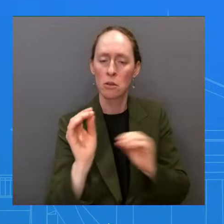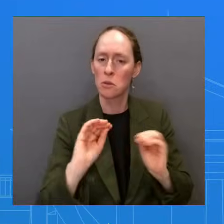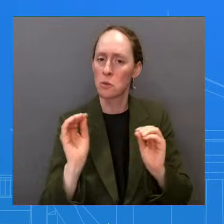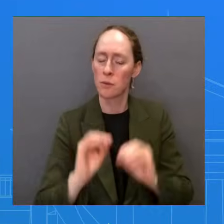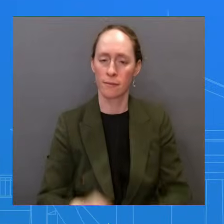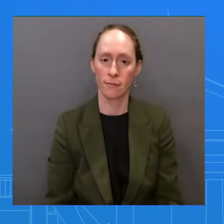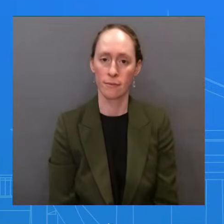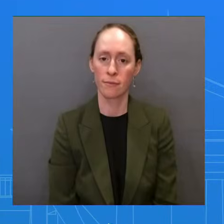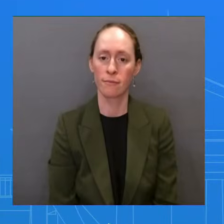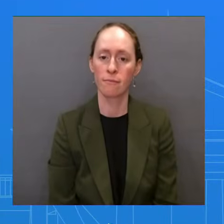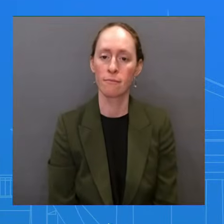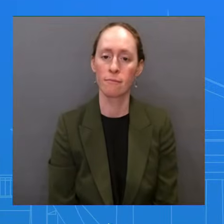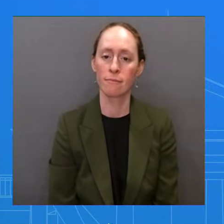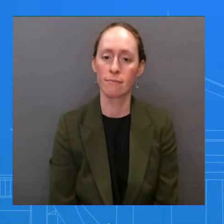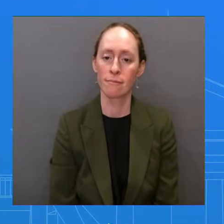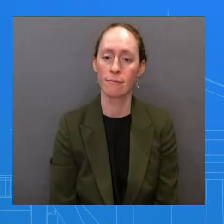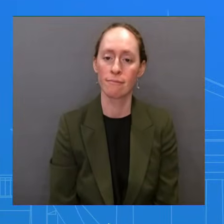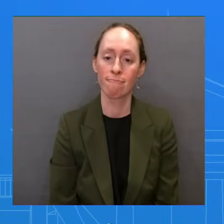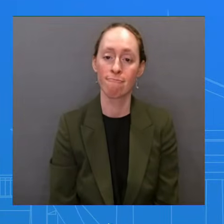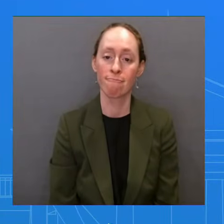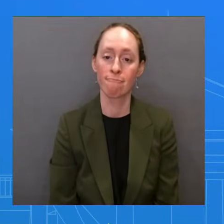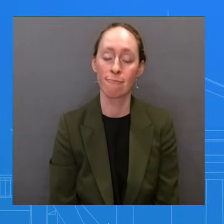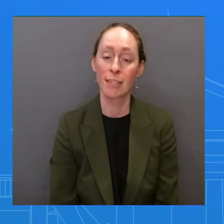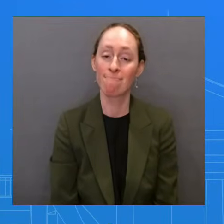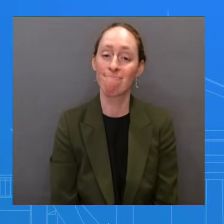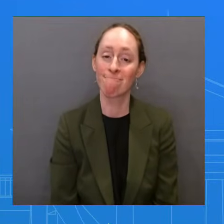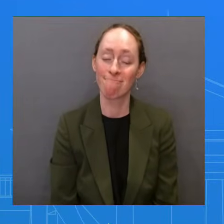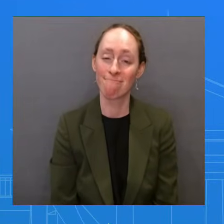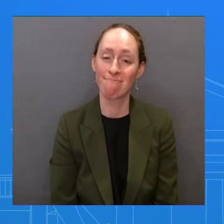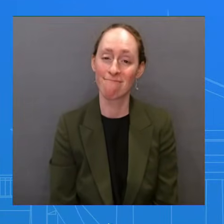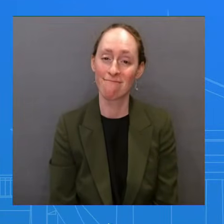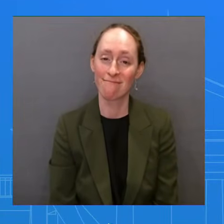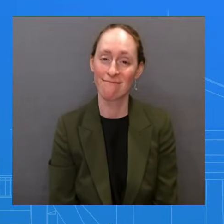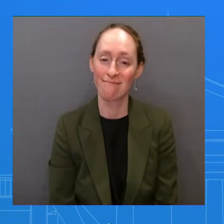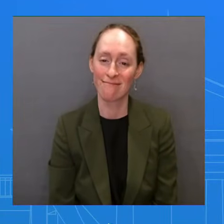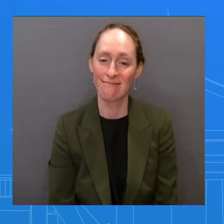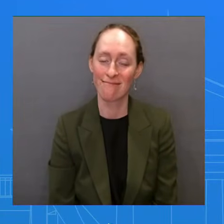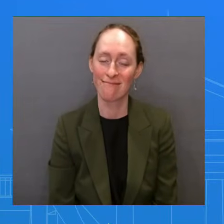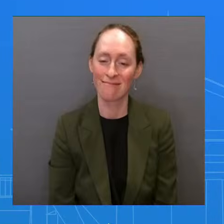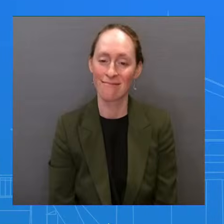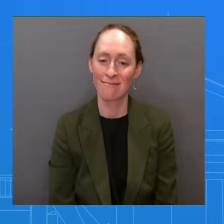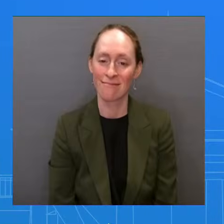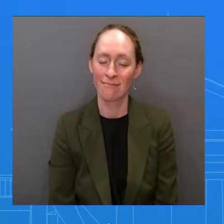this administration has had a decisive and forceful -- taken decisive and forceful actions and --